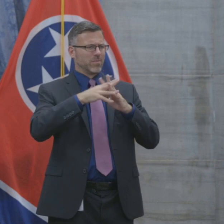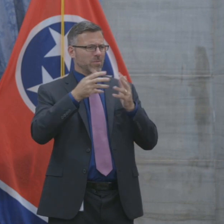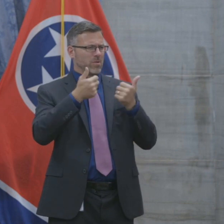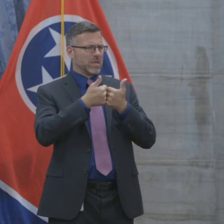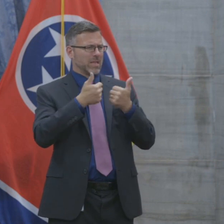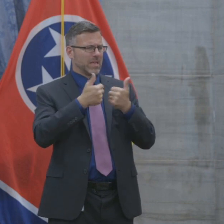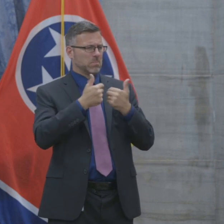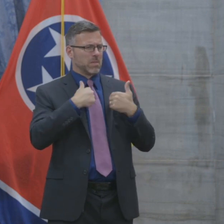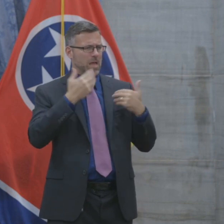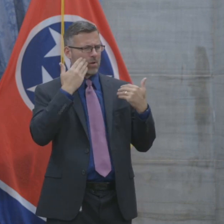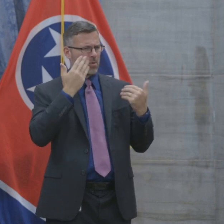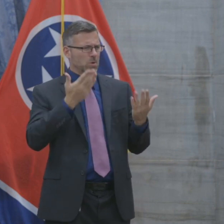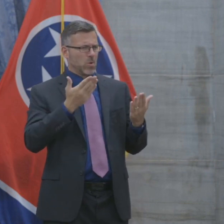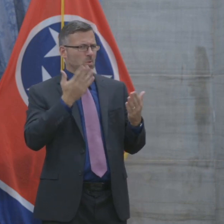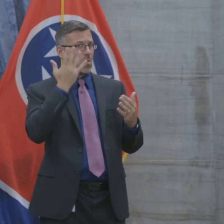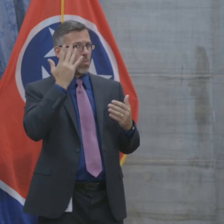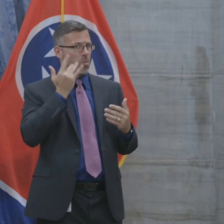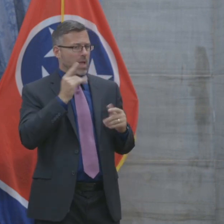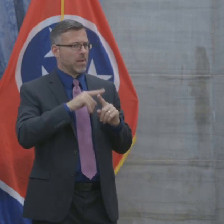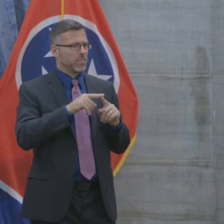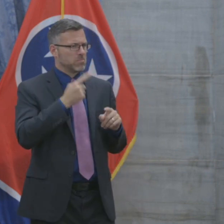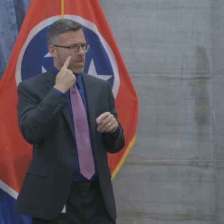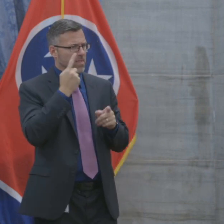think they did the right thing? I think they've now reversed